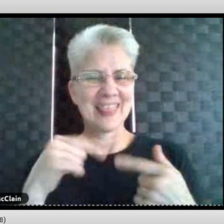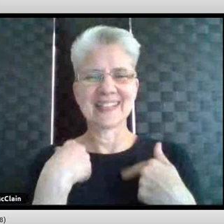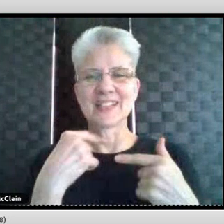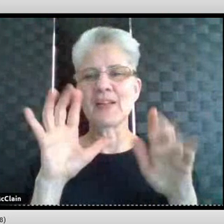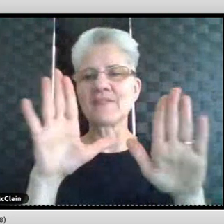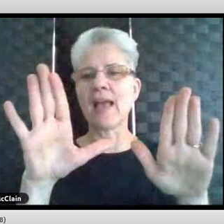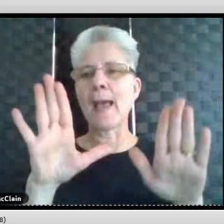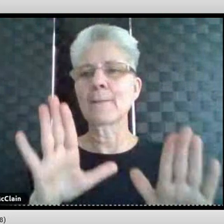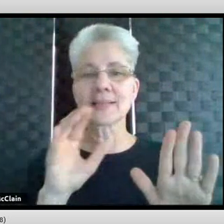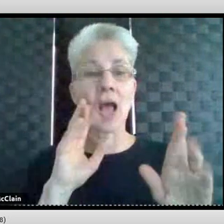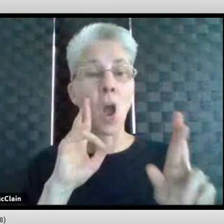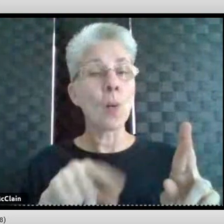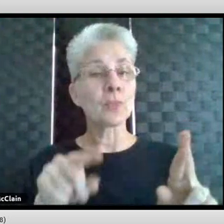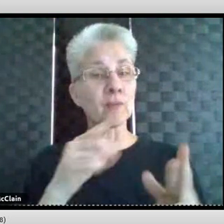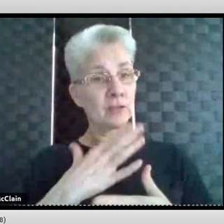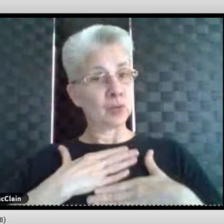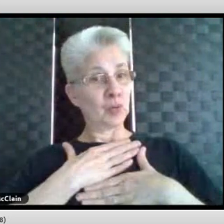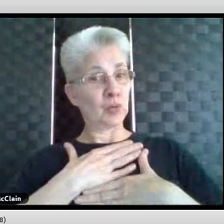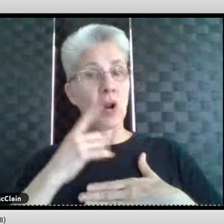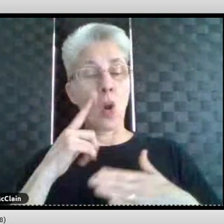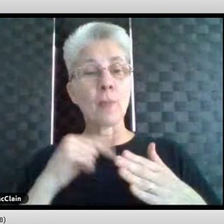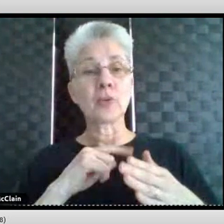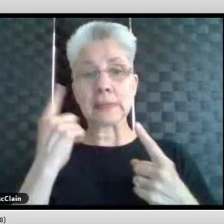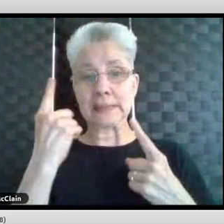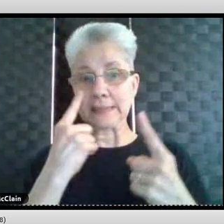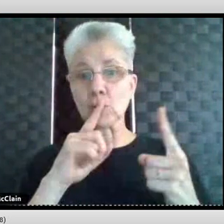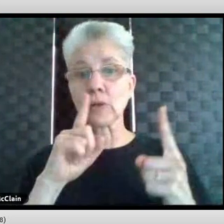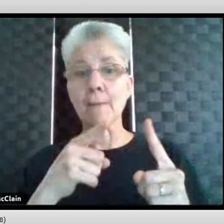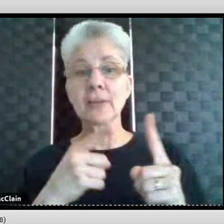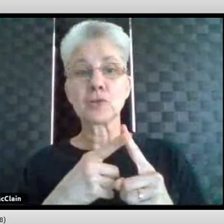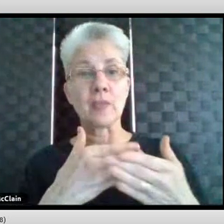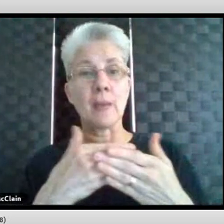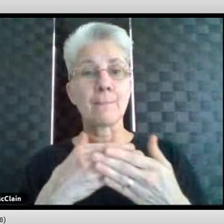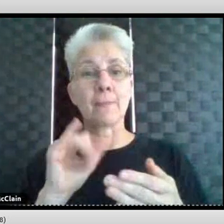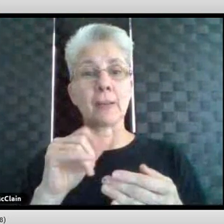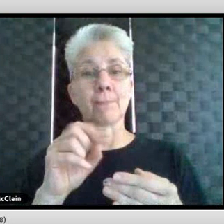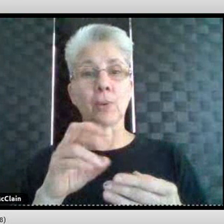I hope you've enjoyed it. I hope you'll consider coming to the baby boomers session we're gonna have in July,